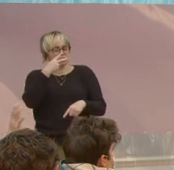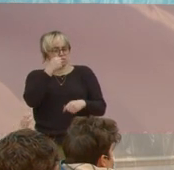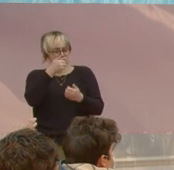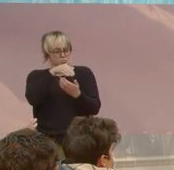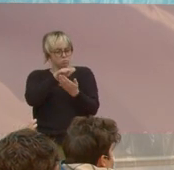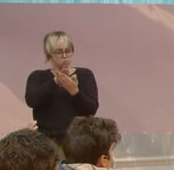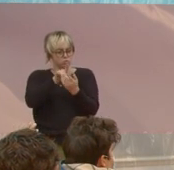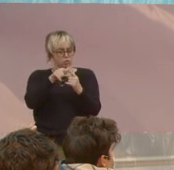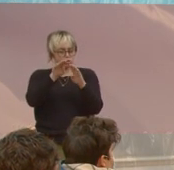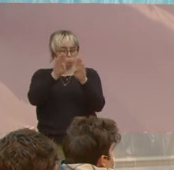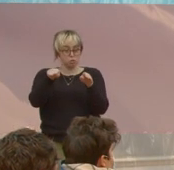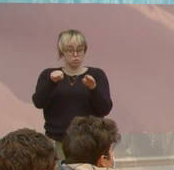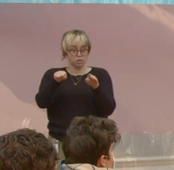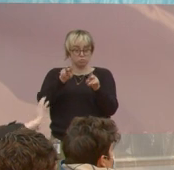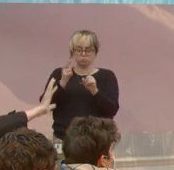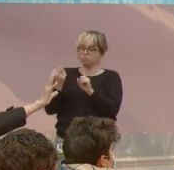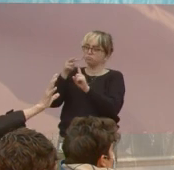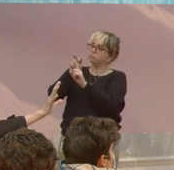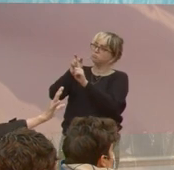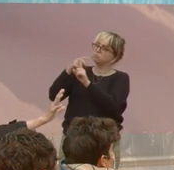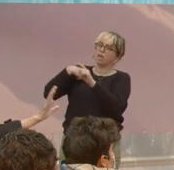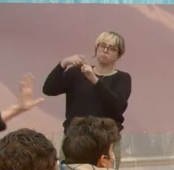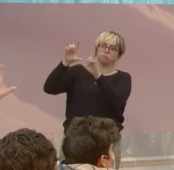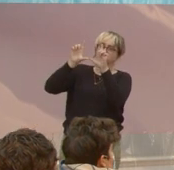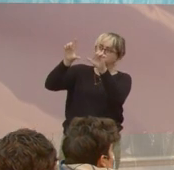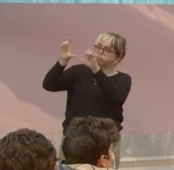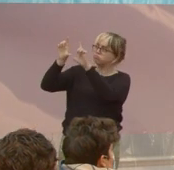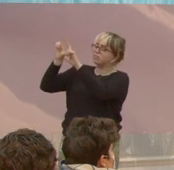and Museum Science. And by now it's our walls best real show.